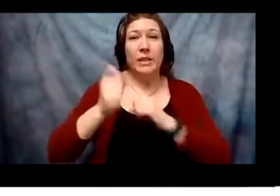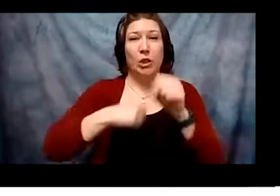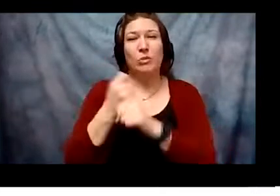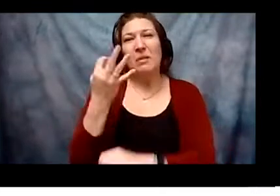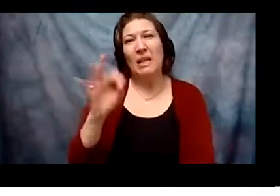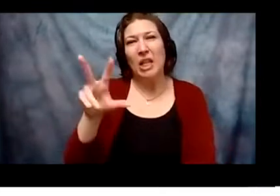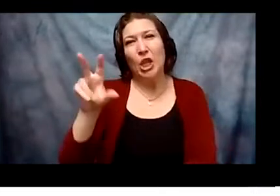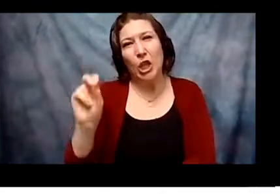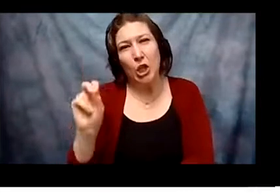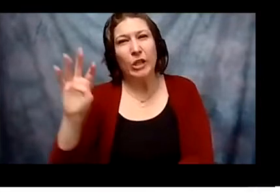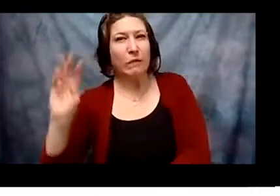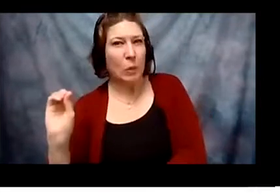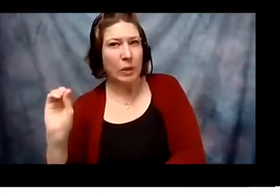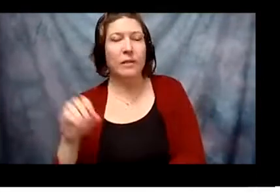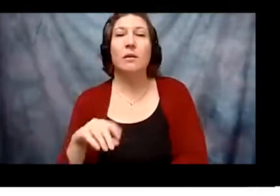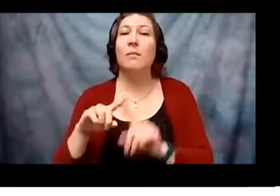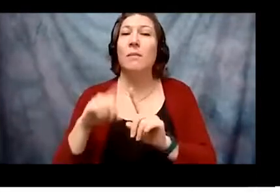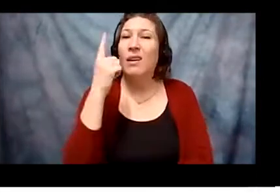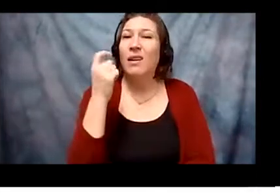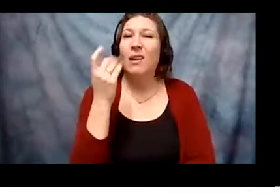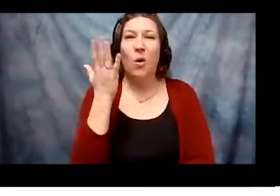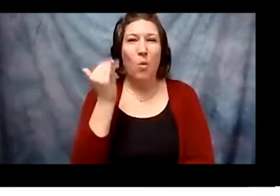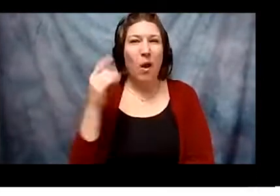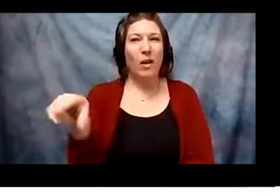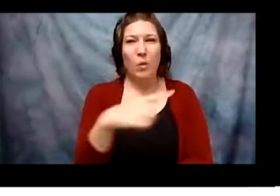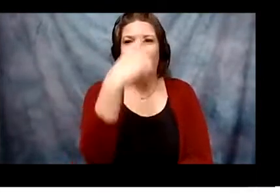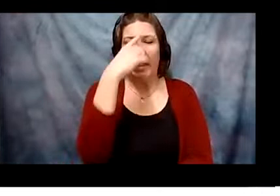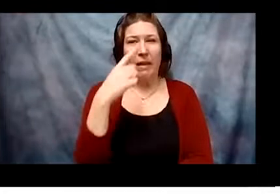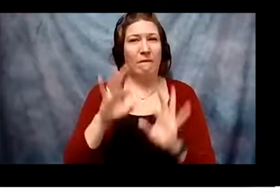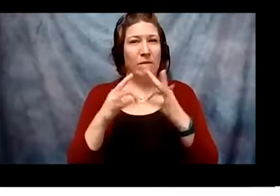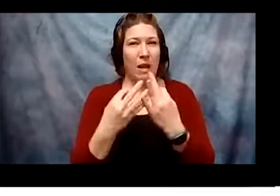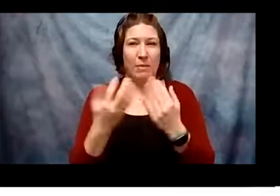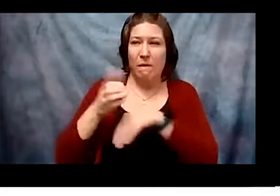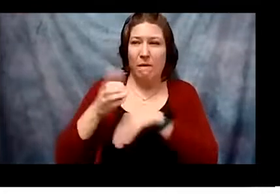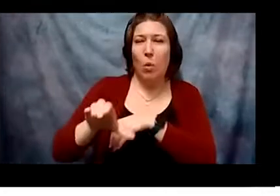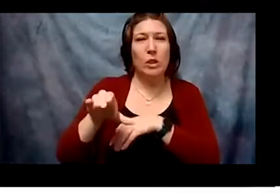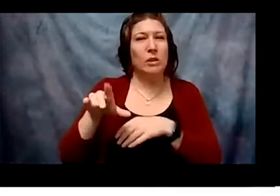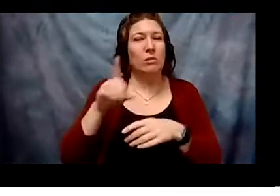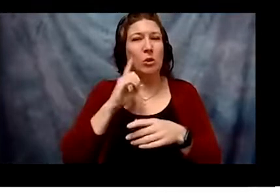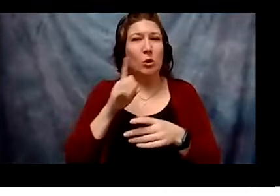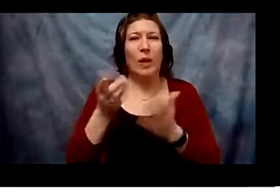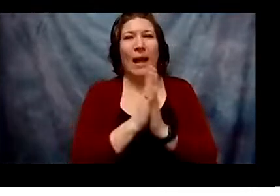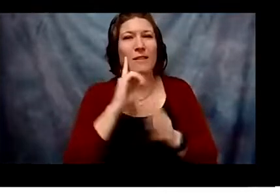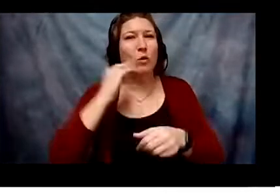some families felt forced to ask for institutional care of their disabled family members.